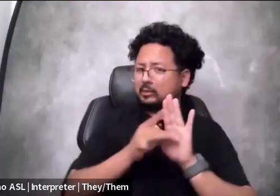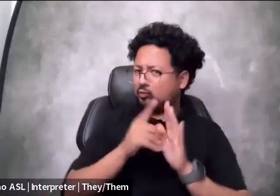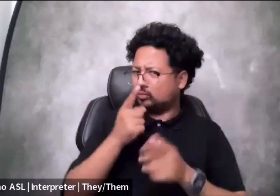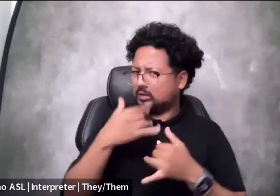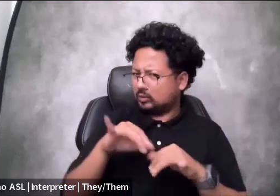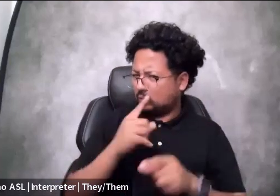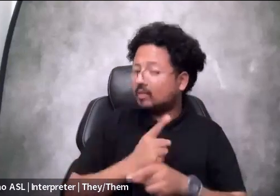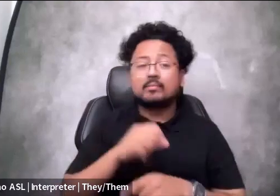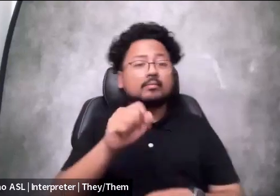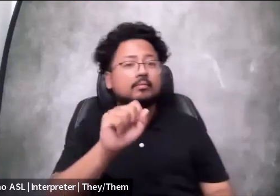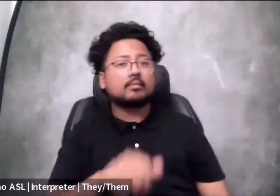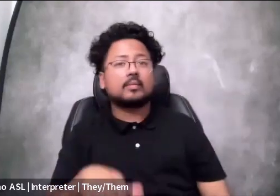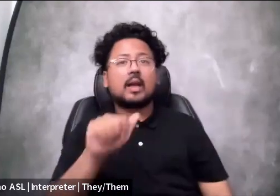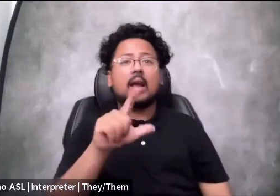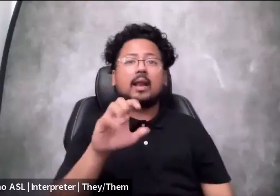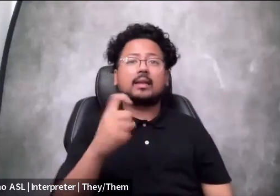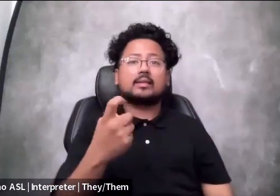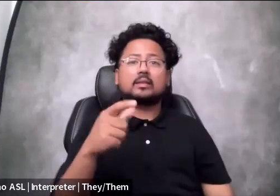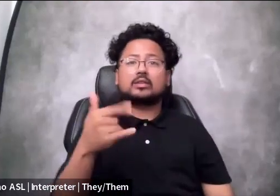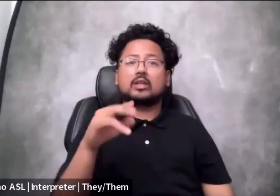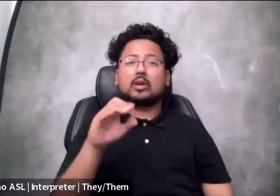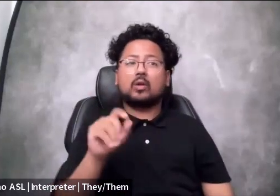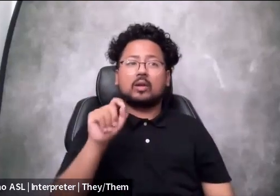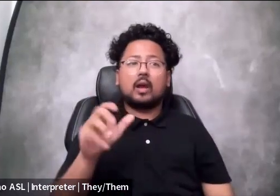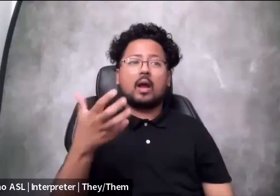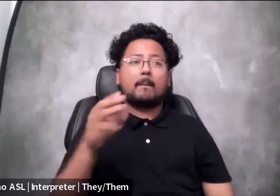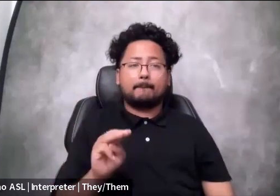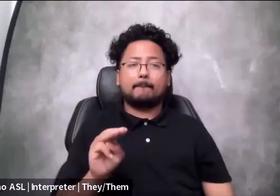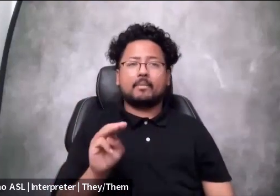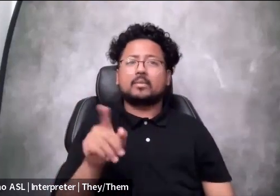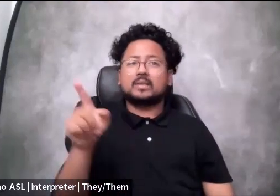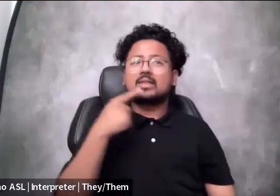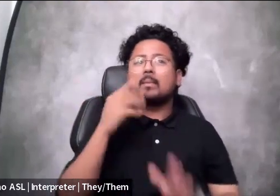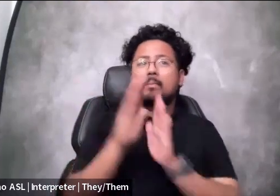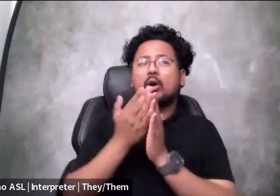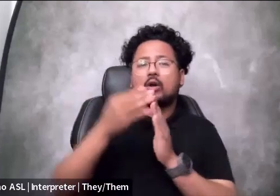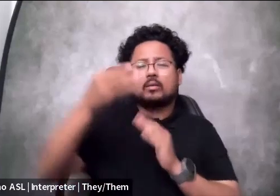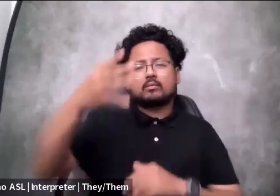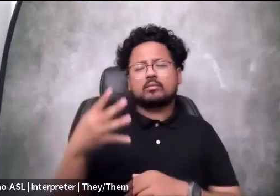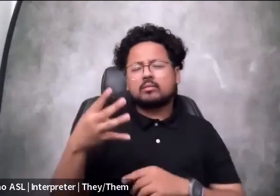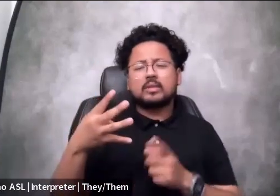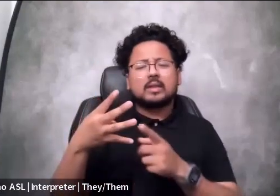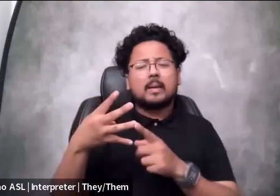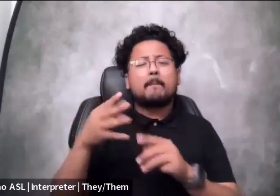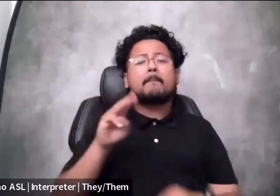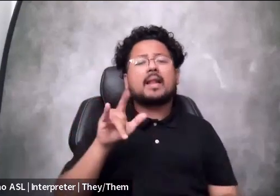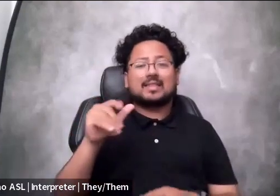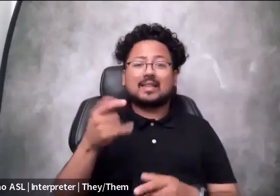Yep. You go to alex gino.com and you go to the link where it says Books, go to Melissa and write at the top of it. It's like if you have an old copy,